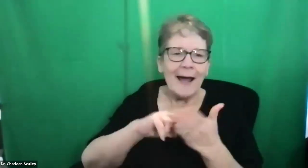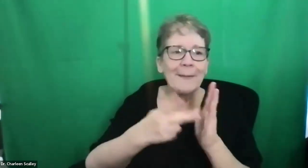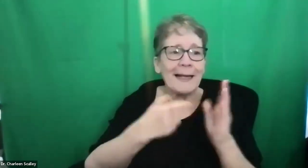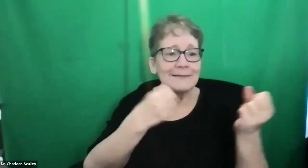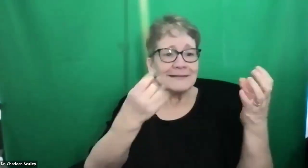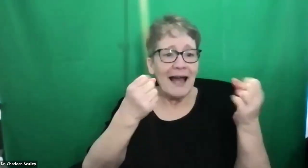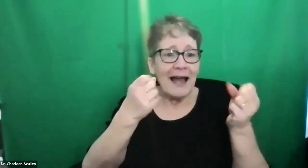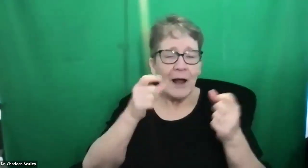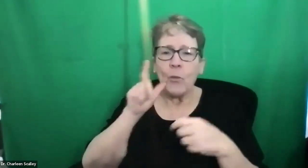Not at all.